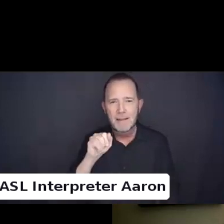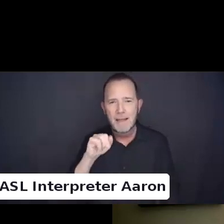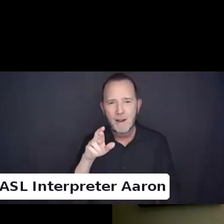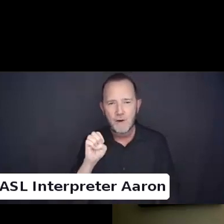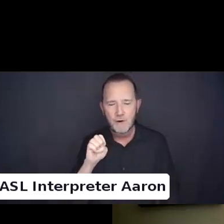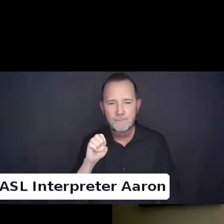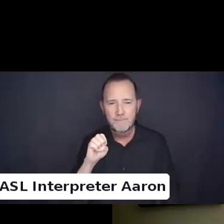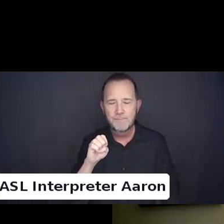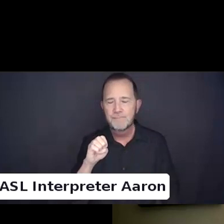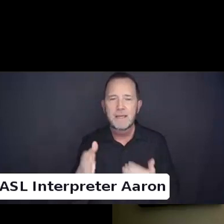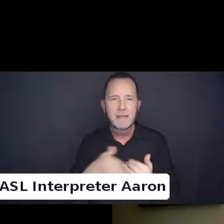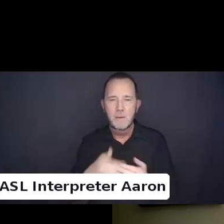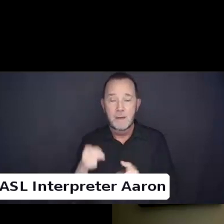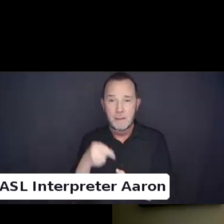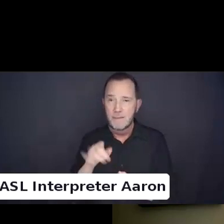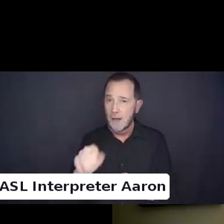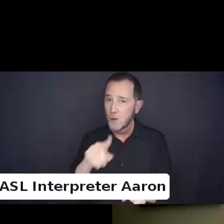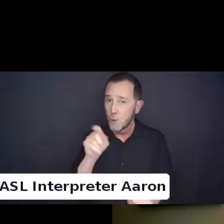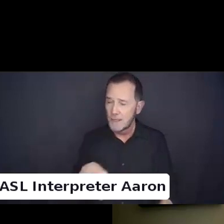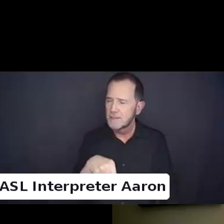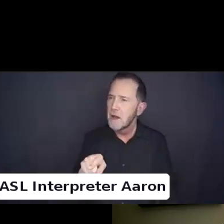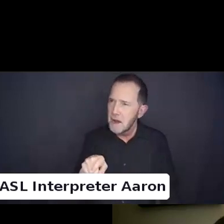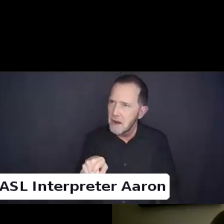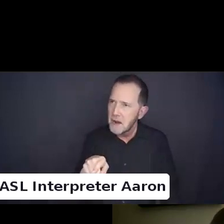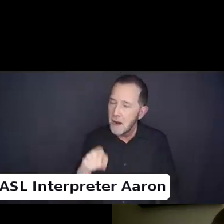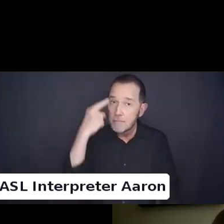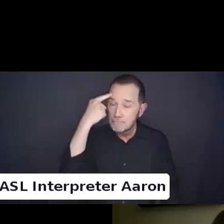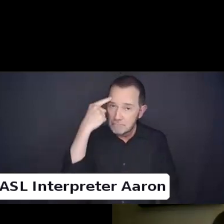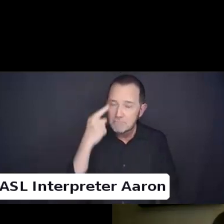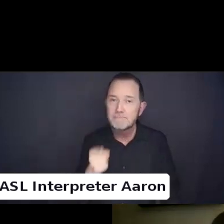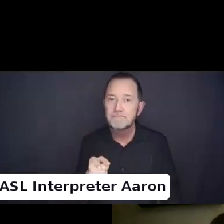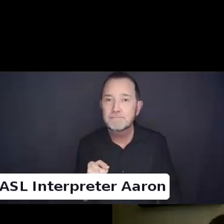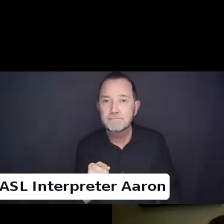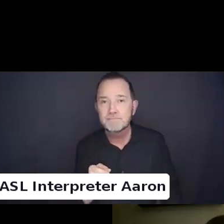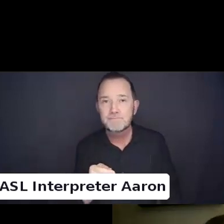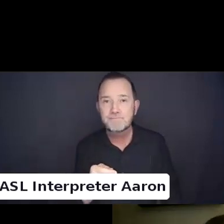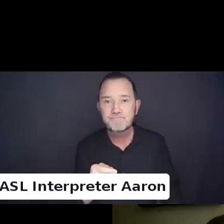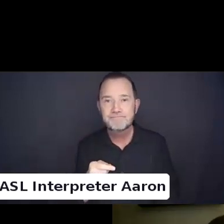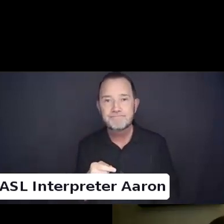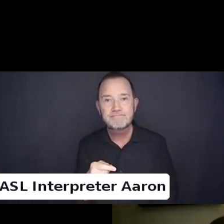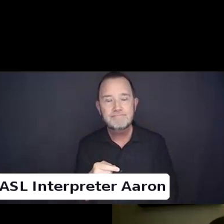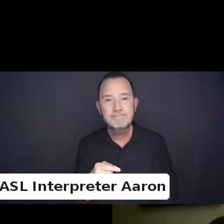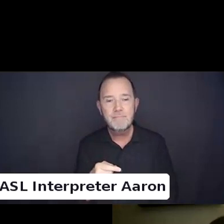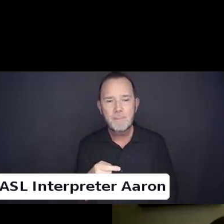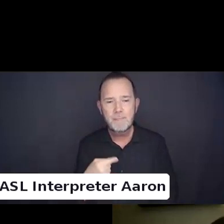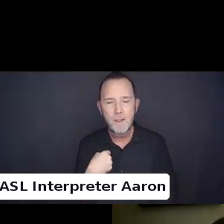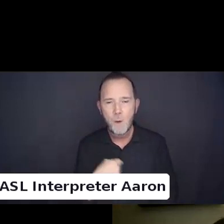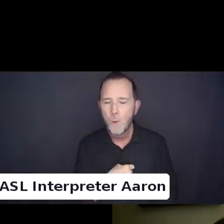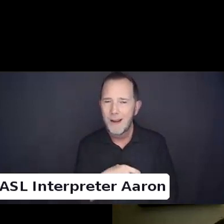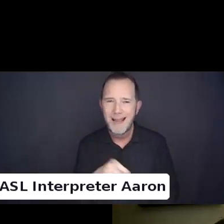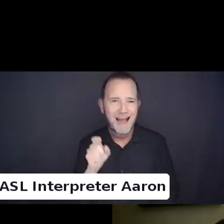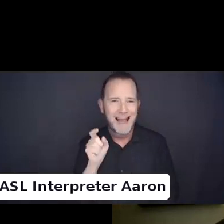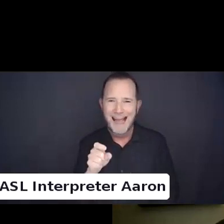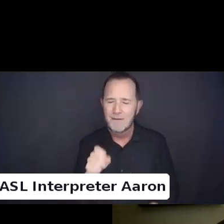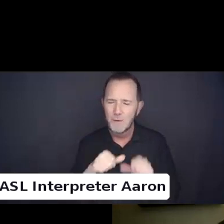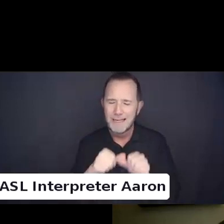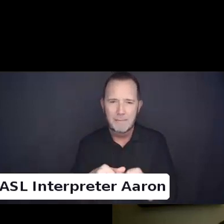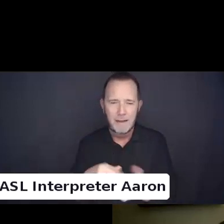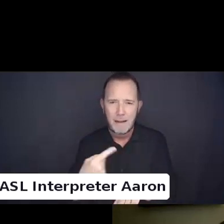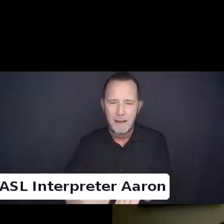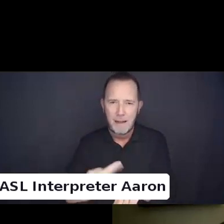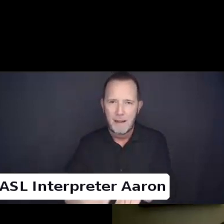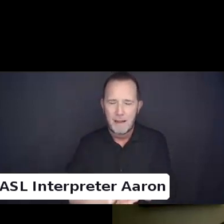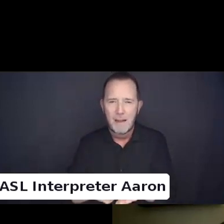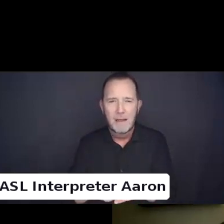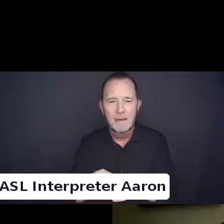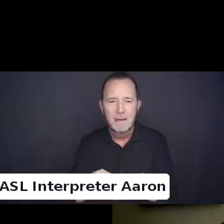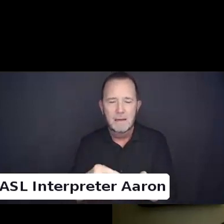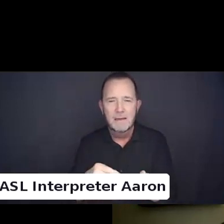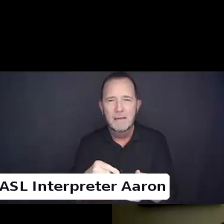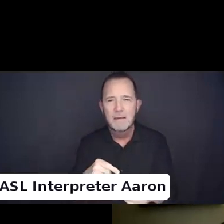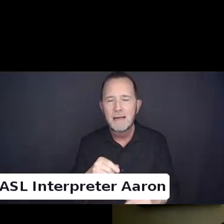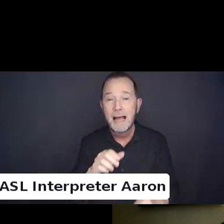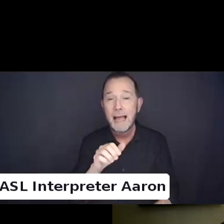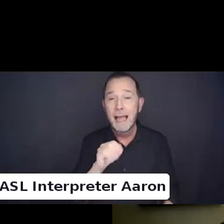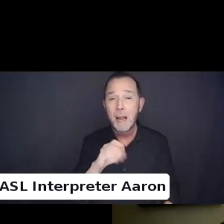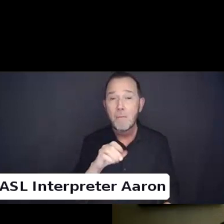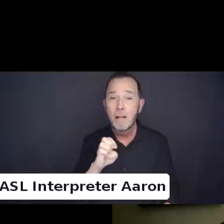But what I was going to say is one issue that we need to keep going is lateral ability.